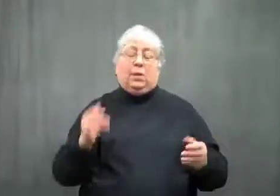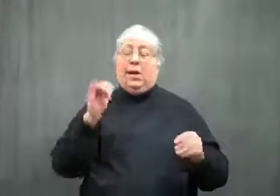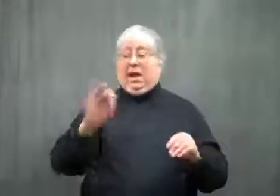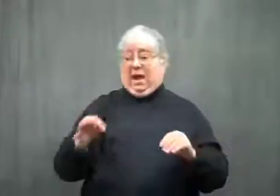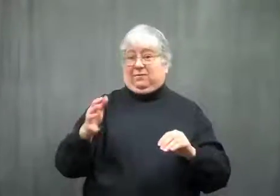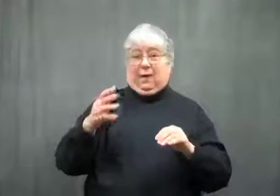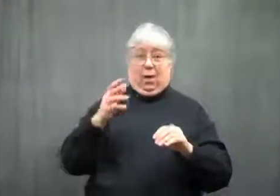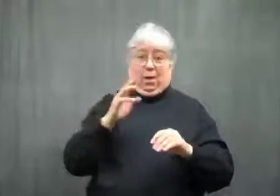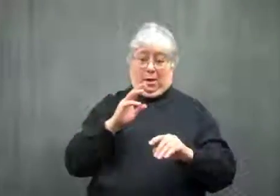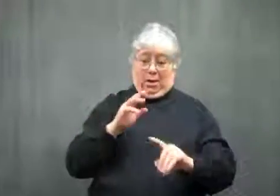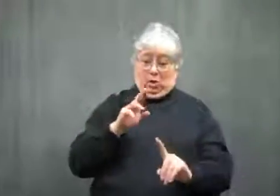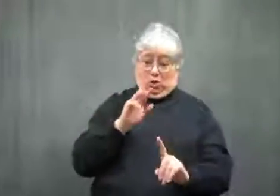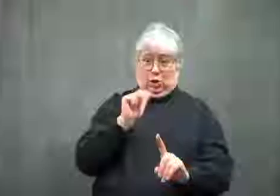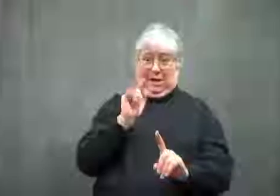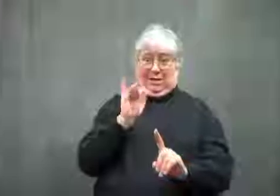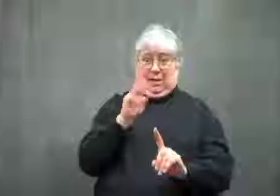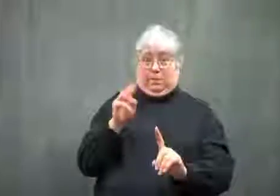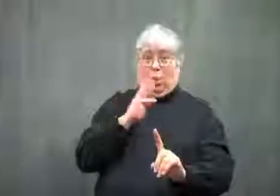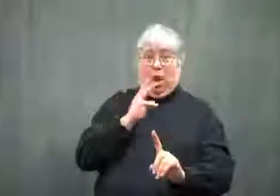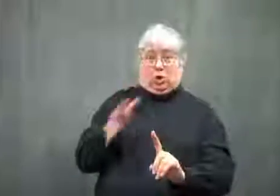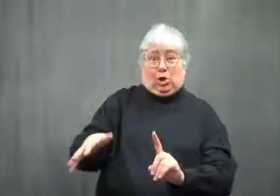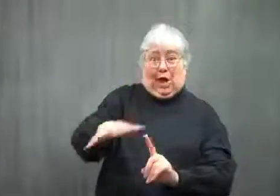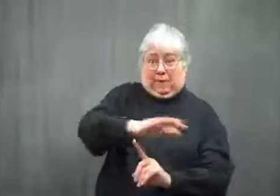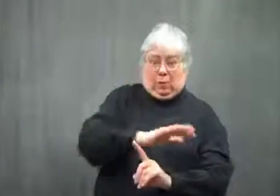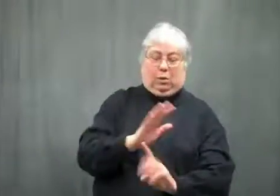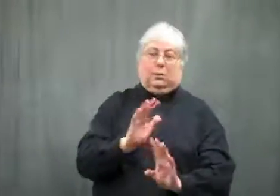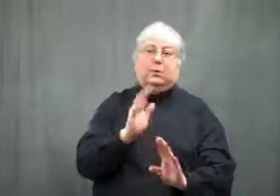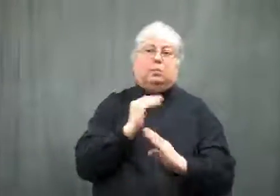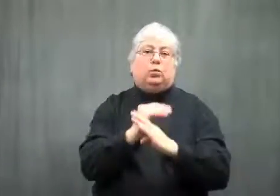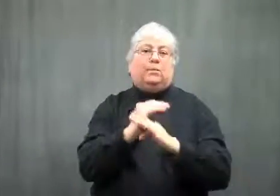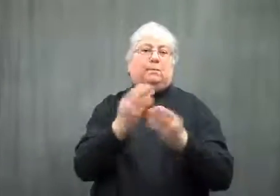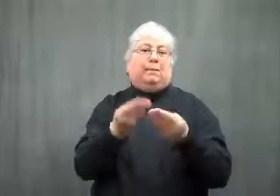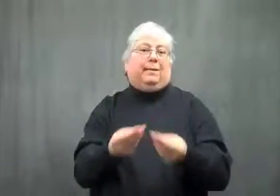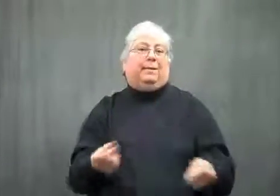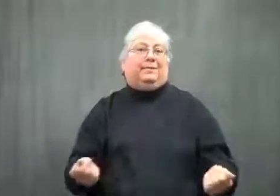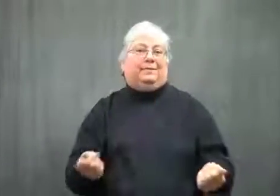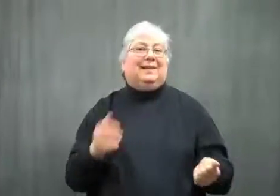As long as there's water covering the uranium, it won't melt.